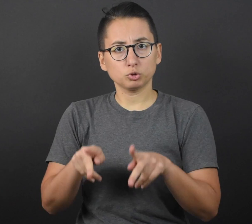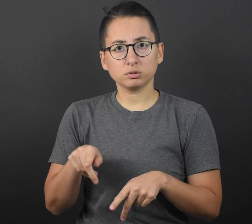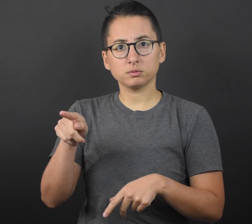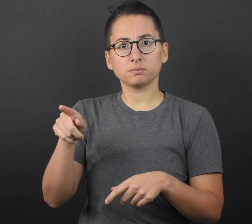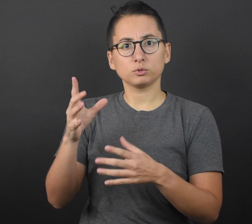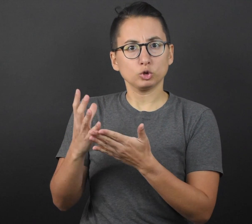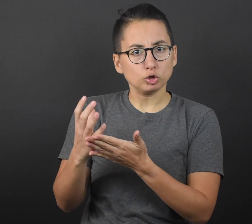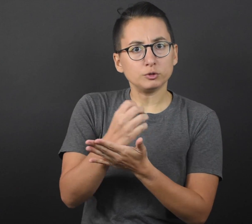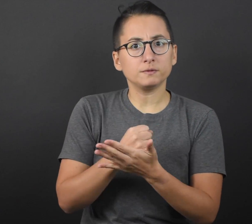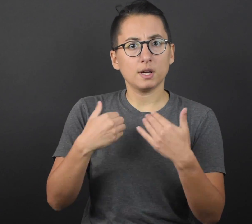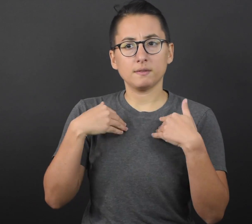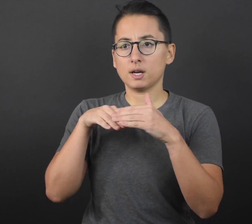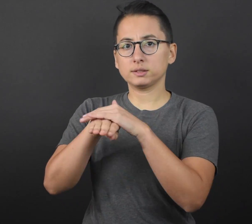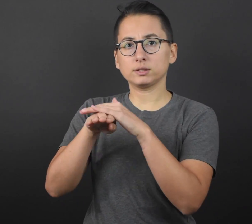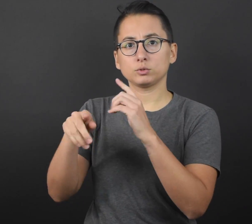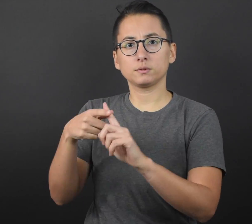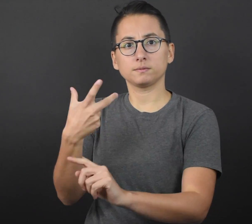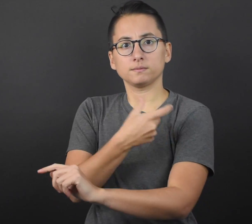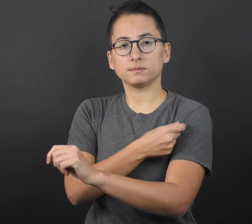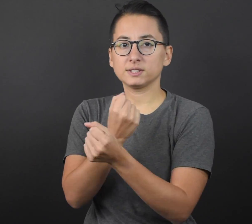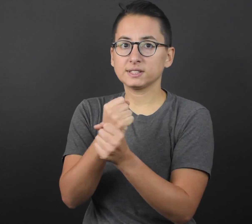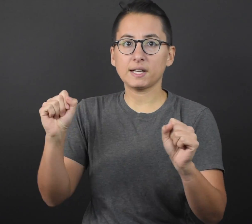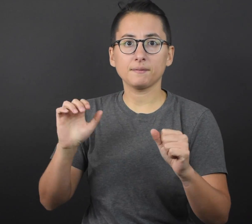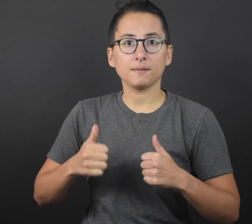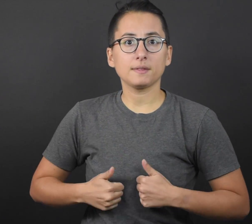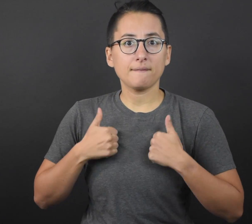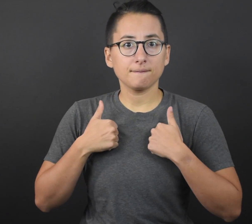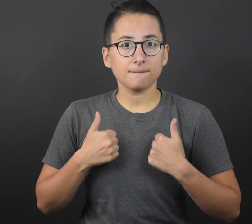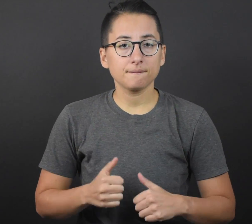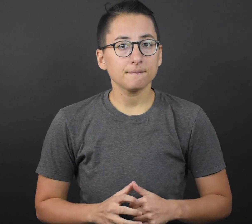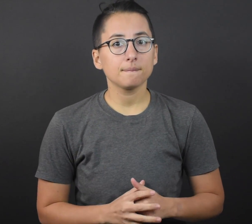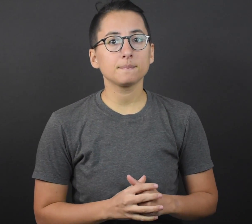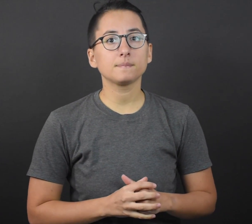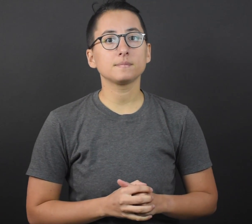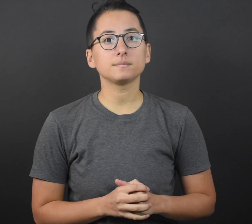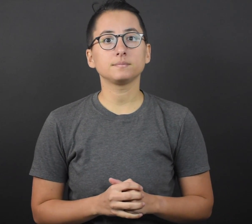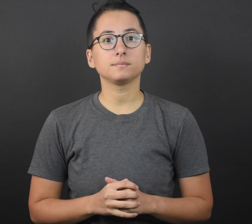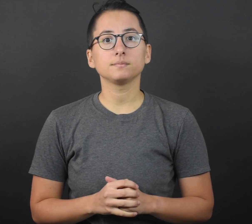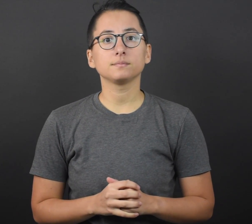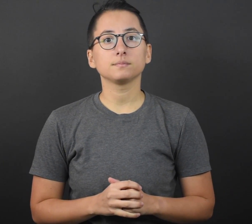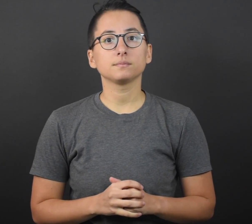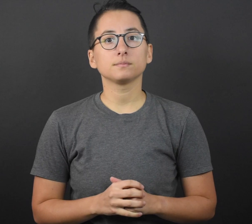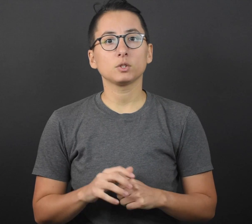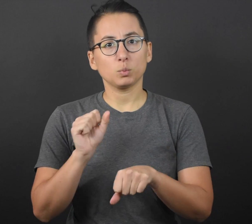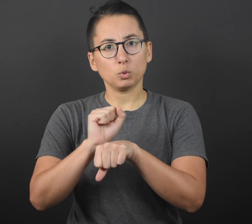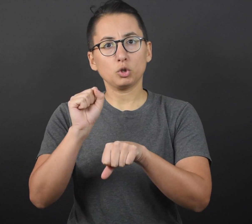Working toward equitable COVID-19 vaccination rates has been at the core of our work,